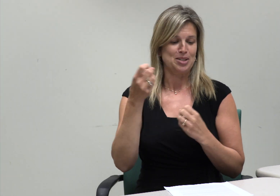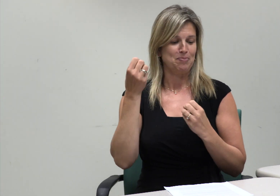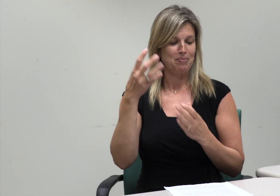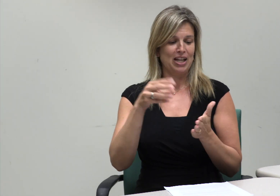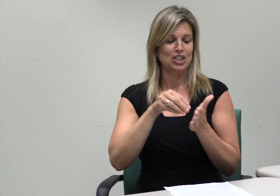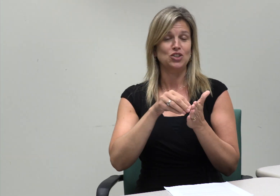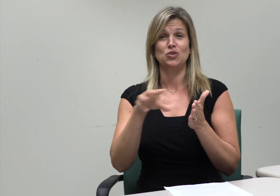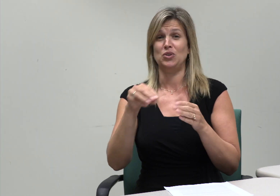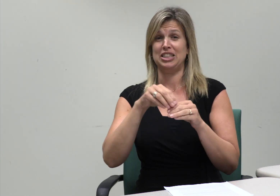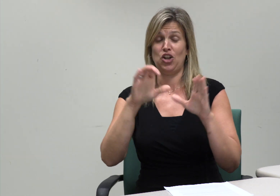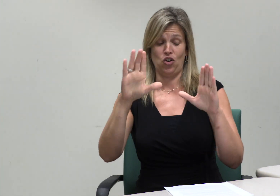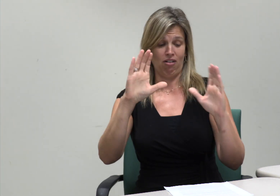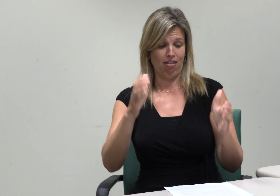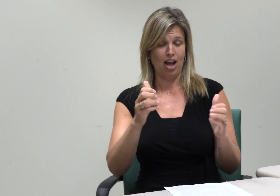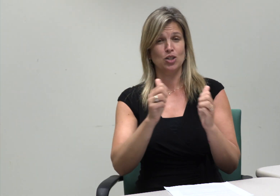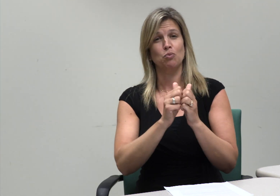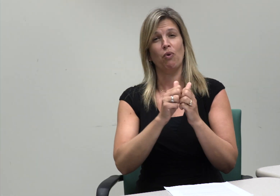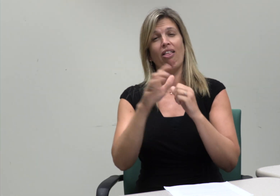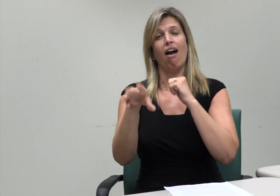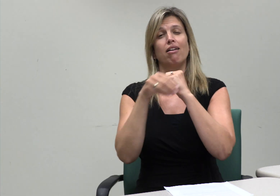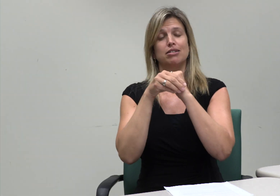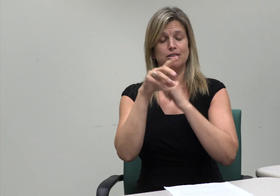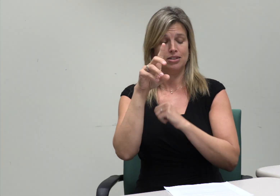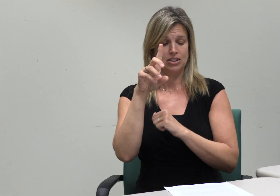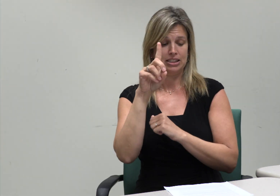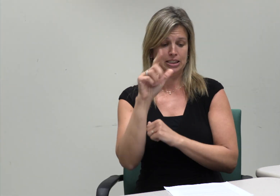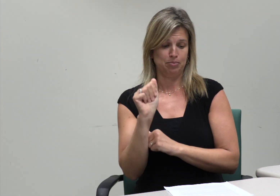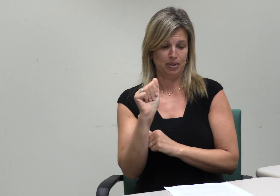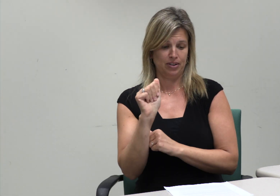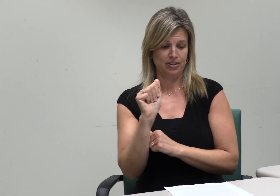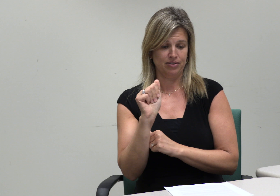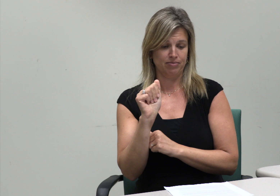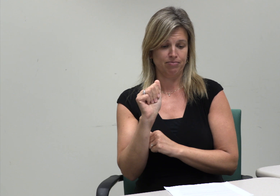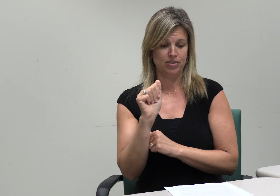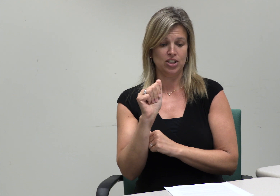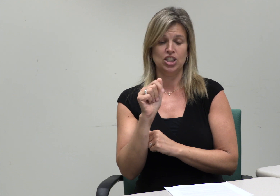Many students in her class have additional disabilities,